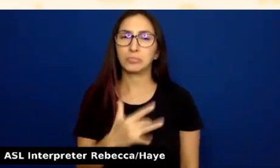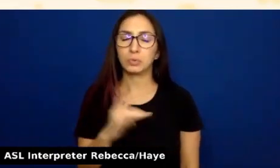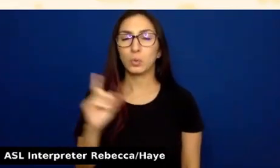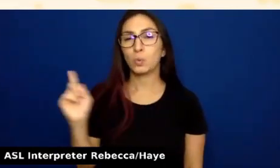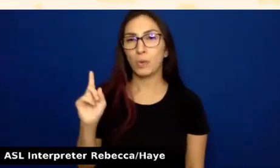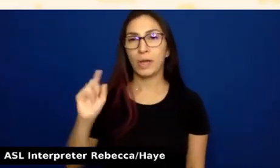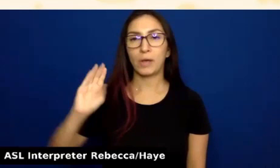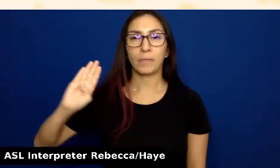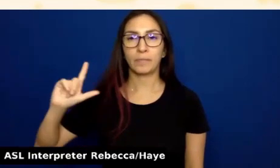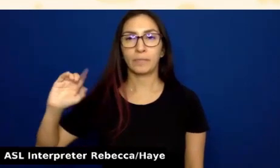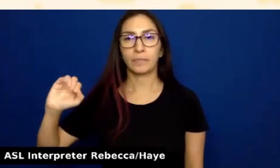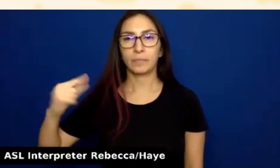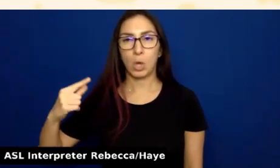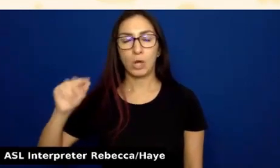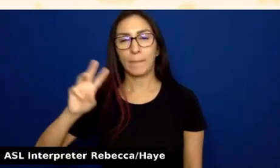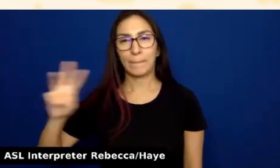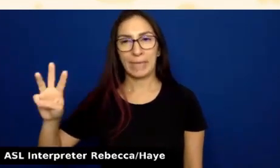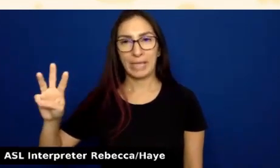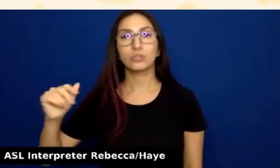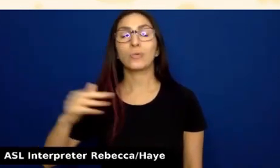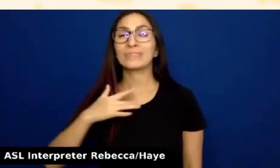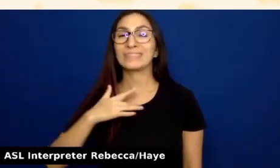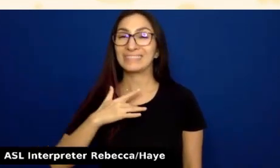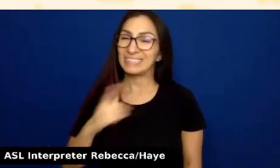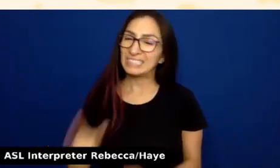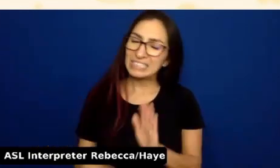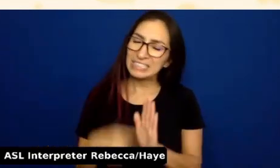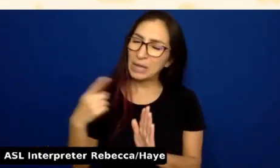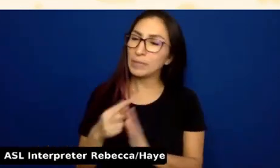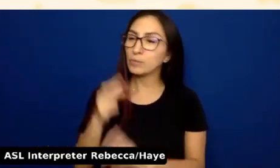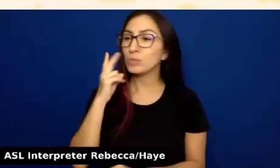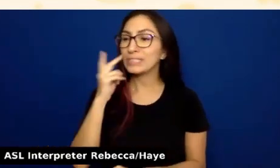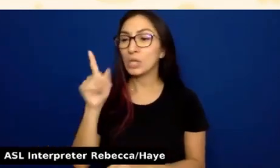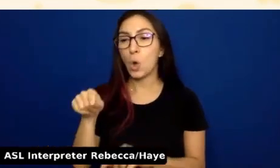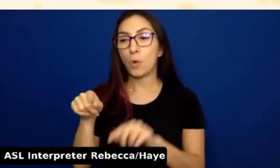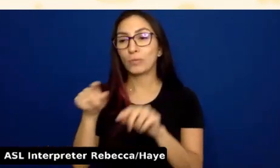So sometimes on blog pages, you will see the read more or read more or continue reading types of links.